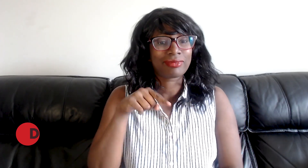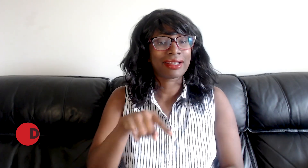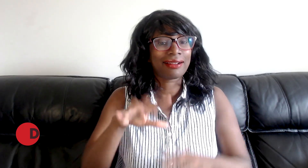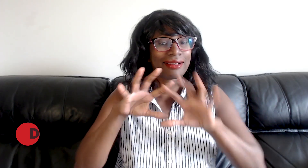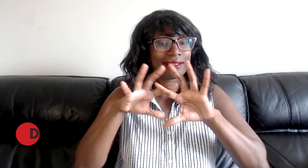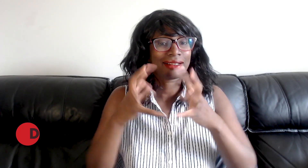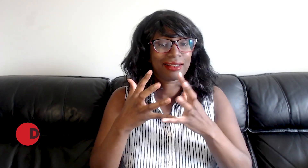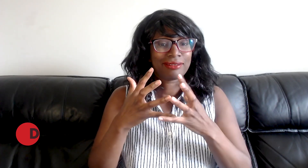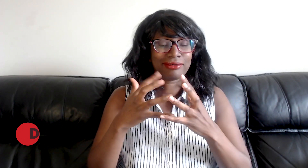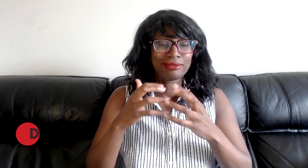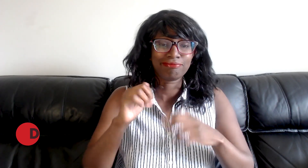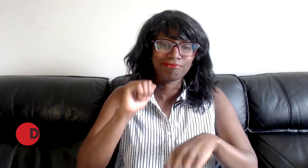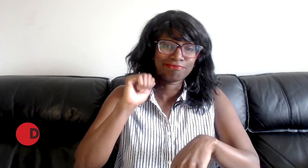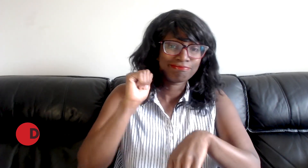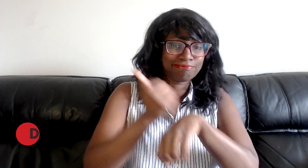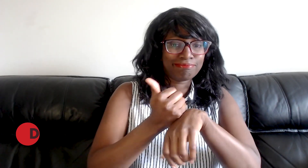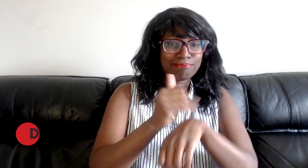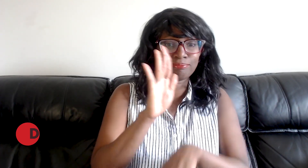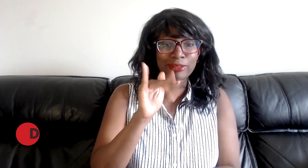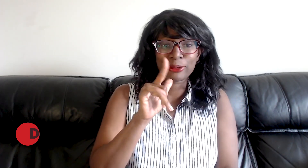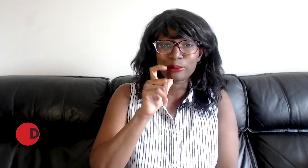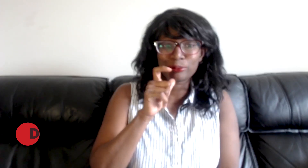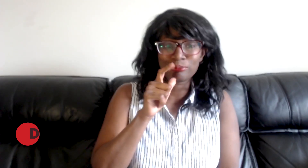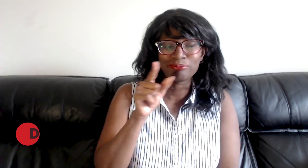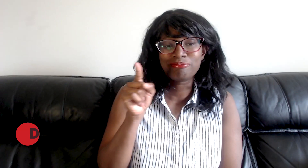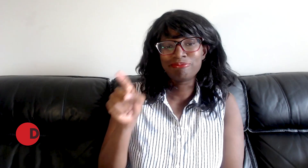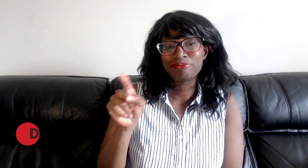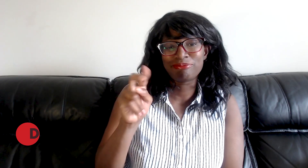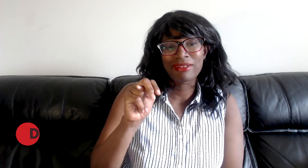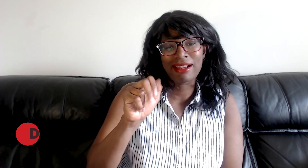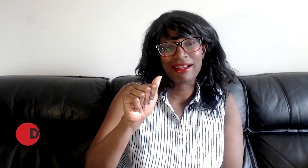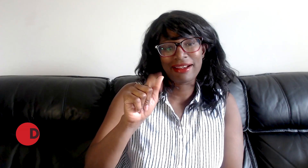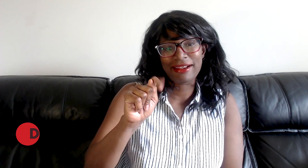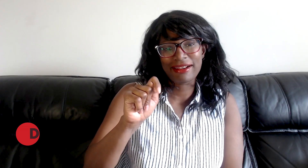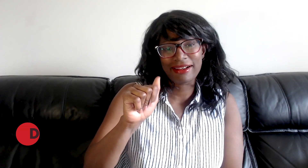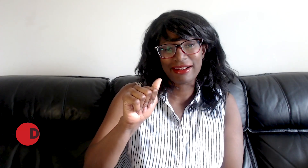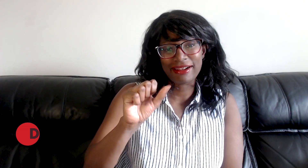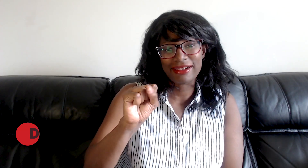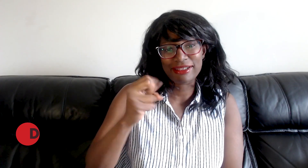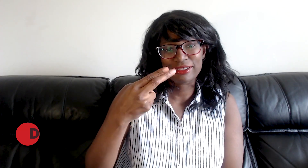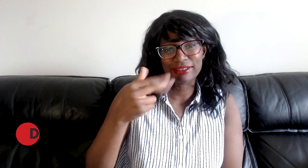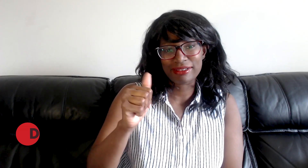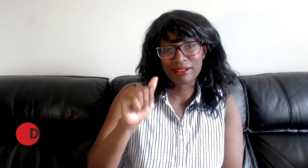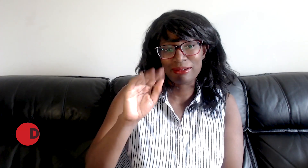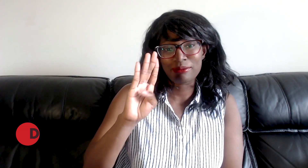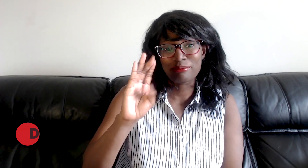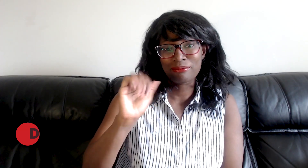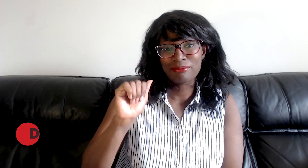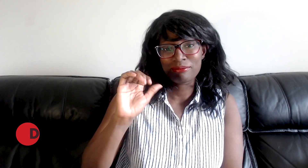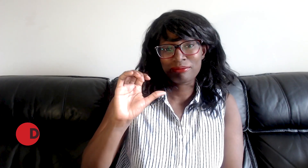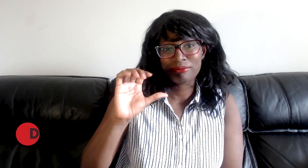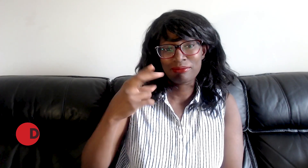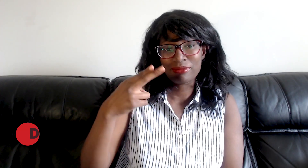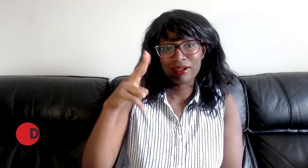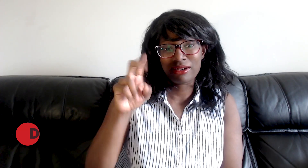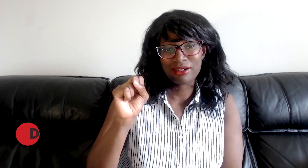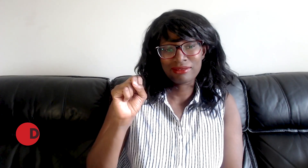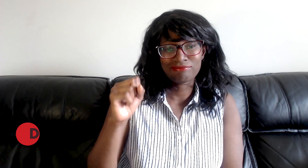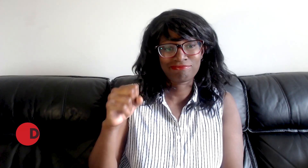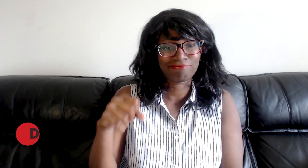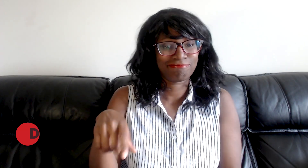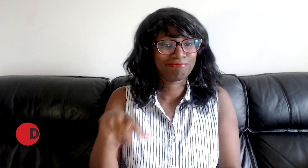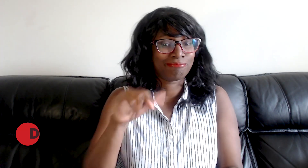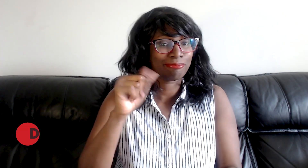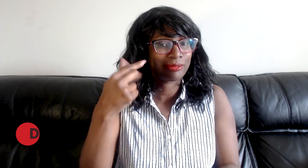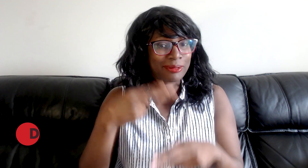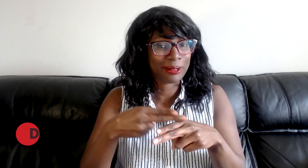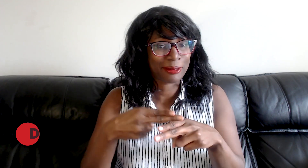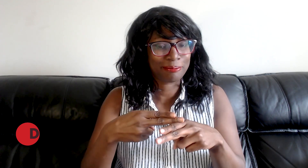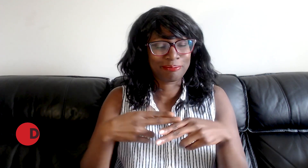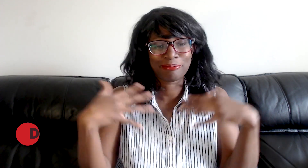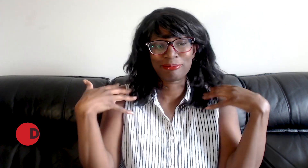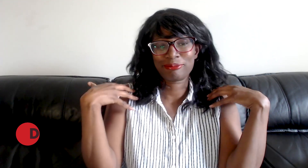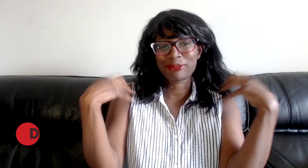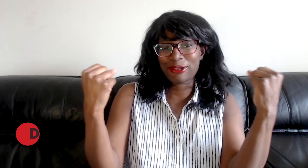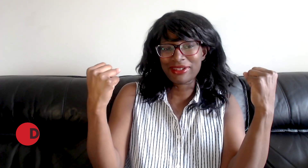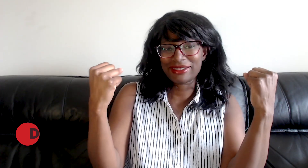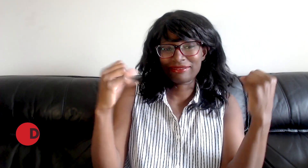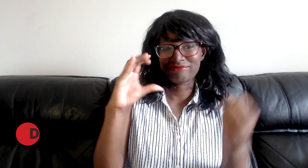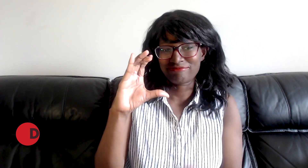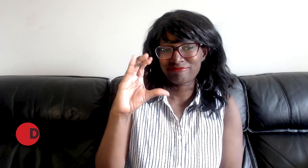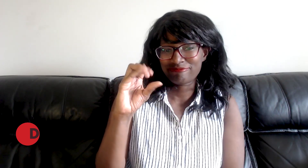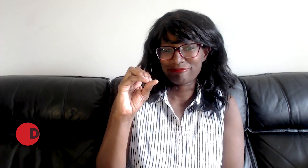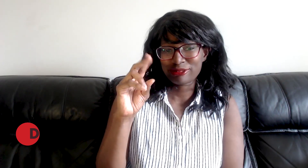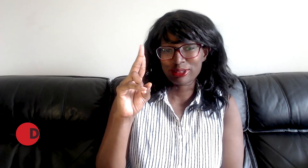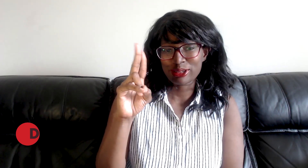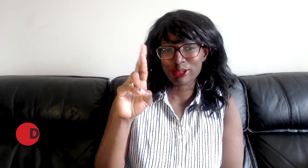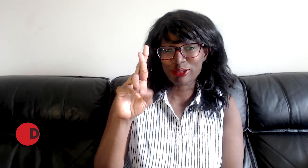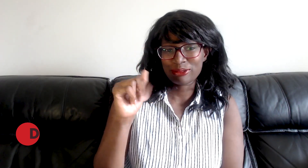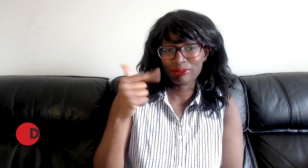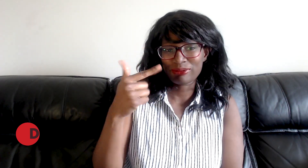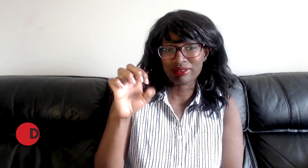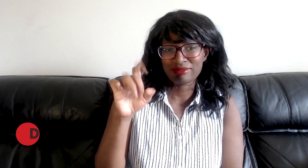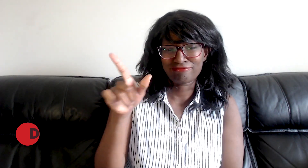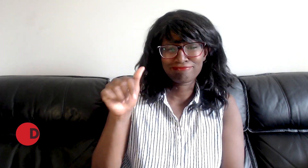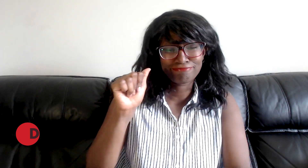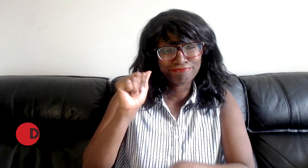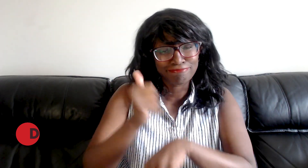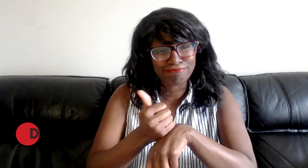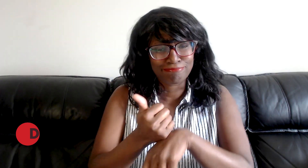This collective was founded by Natasha Bacchus, also known as Courage.